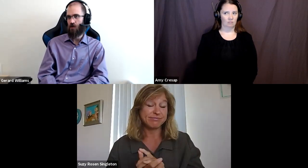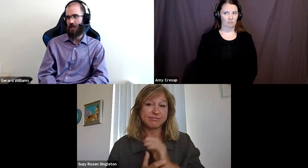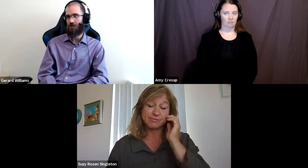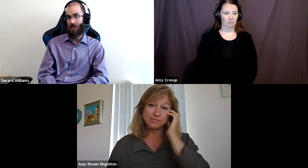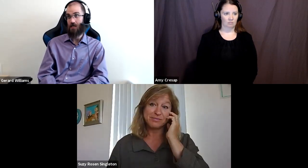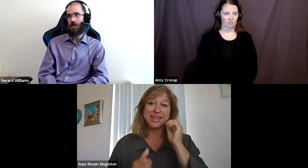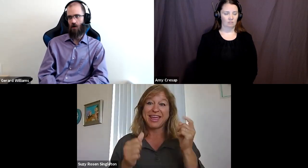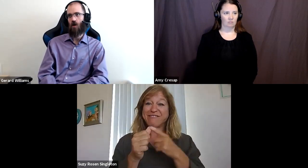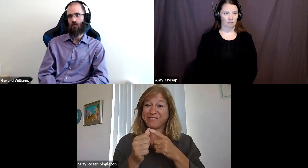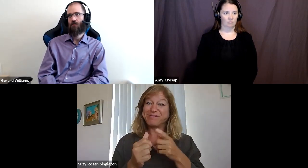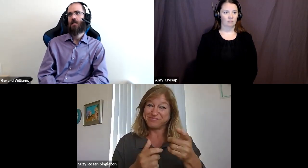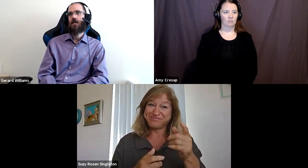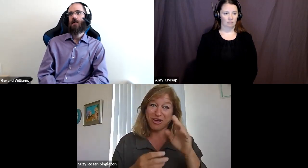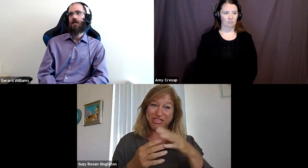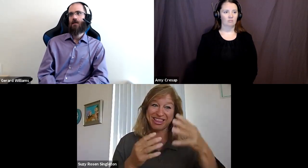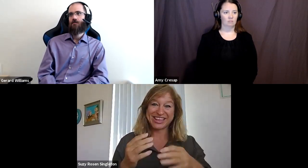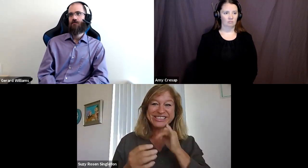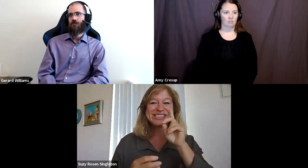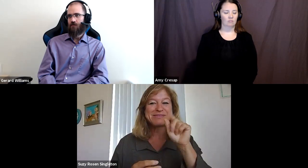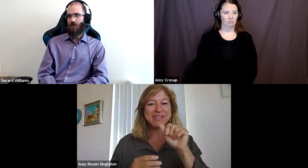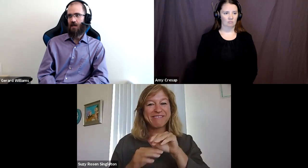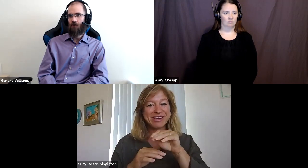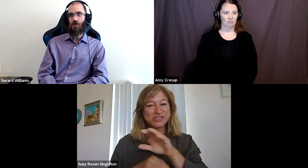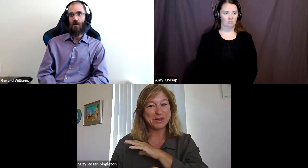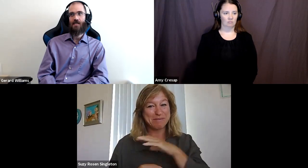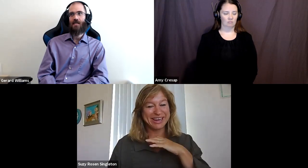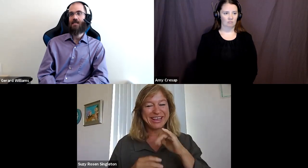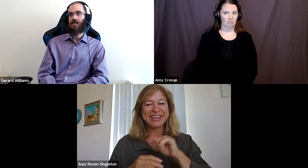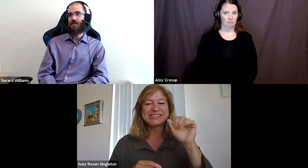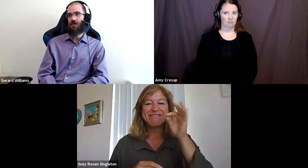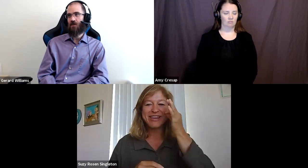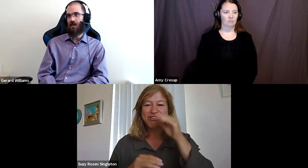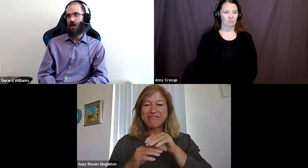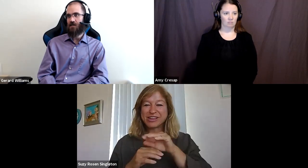engagement at DRO. First on this list is the Disability Advisory